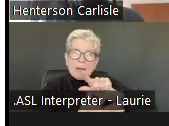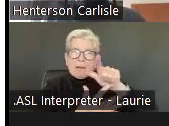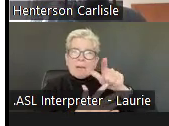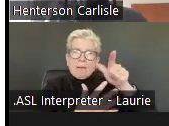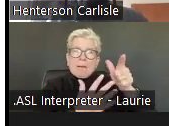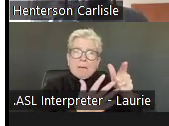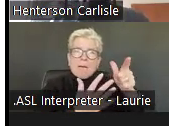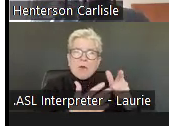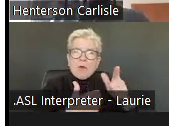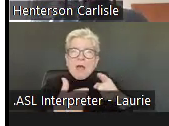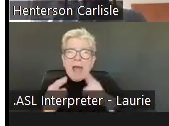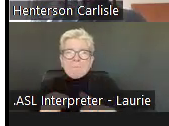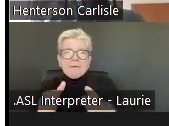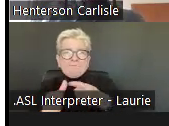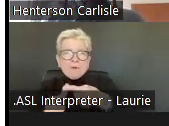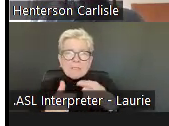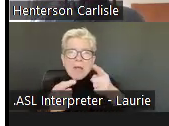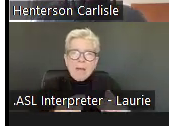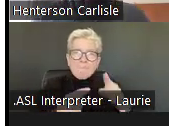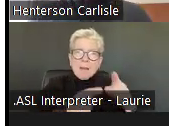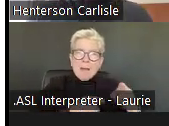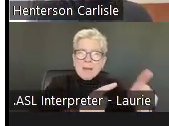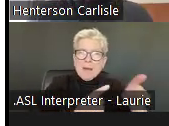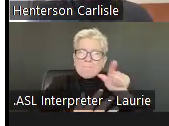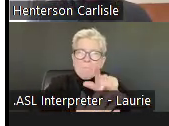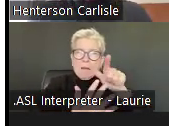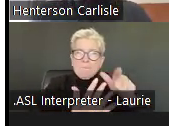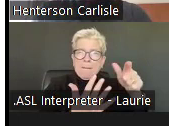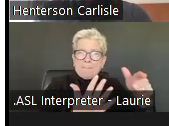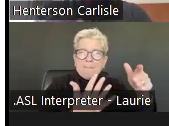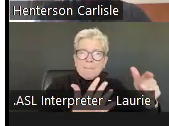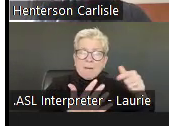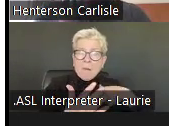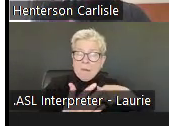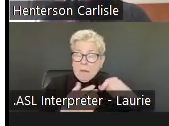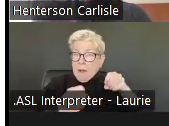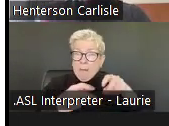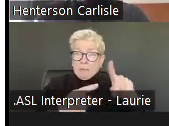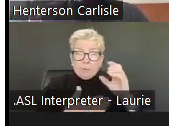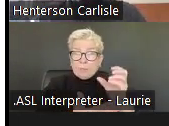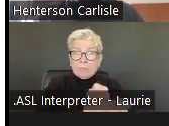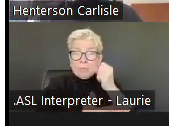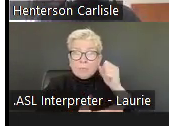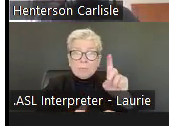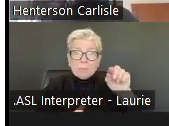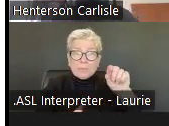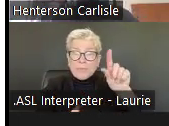opportunity to get some data, to get some data on your students or whether you're